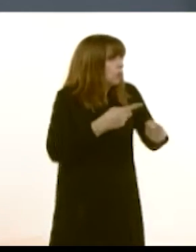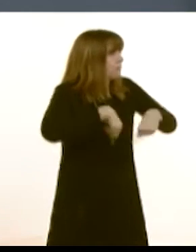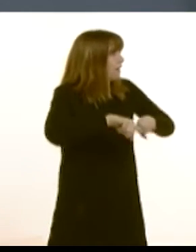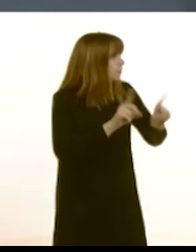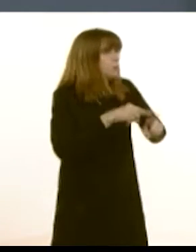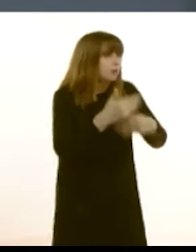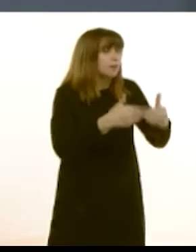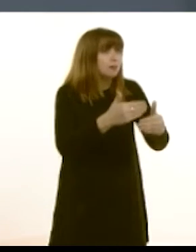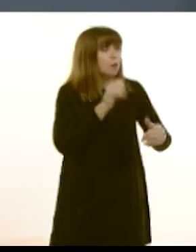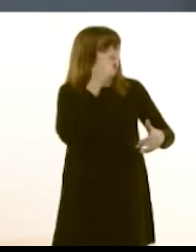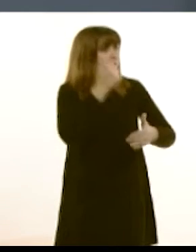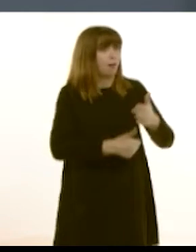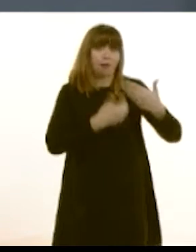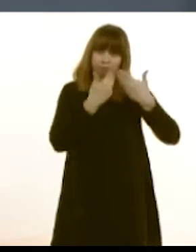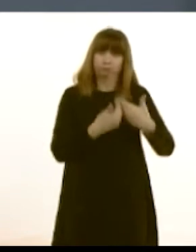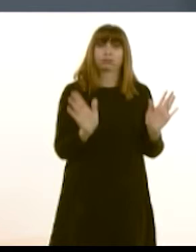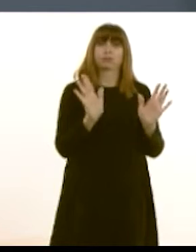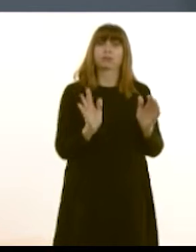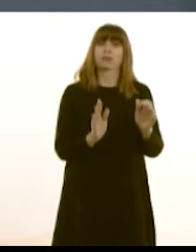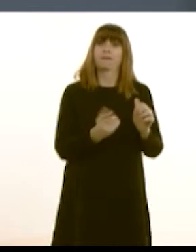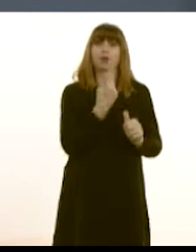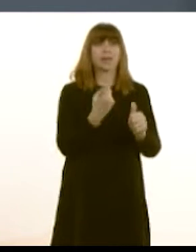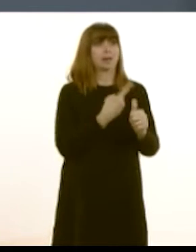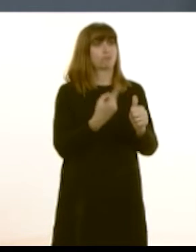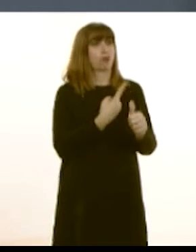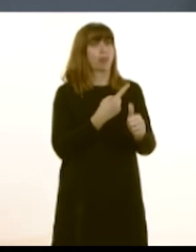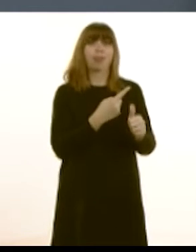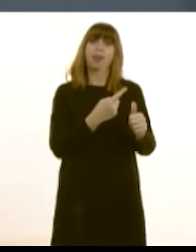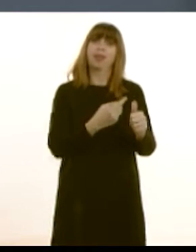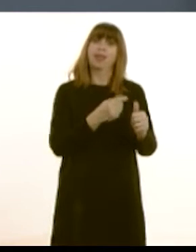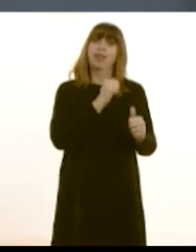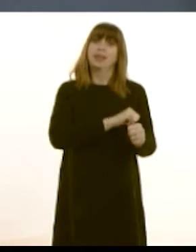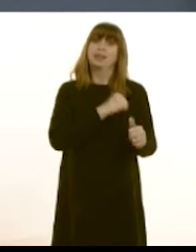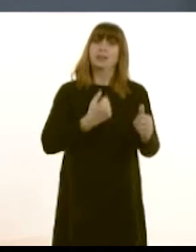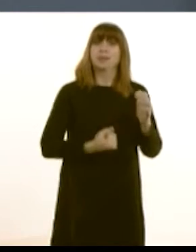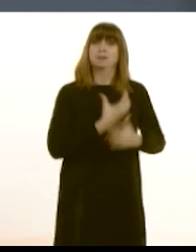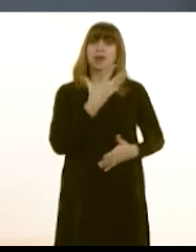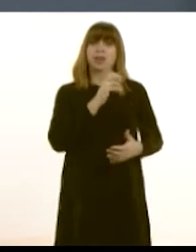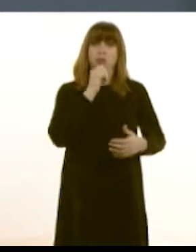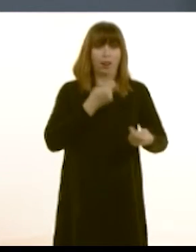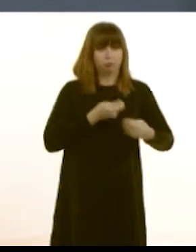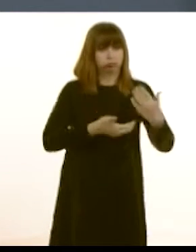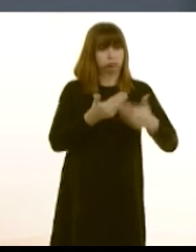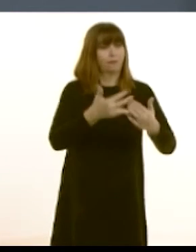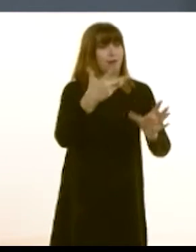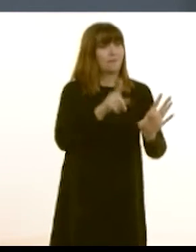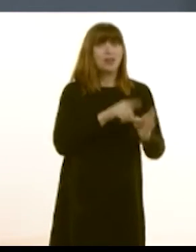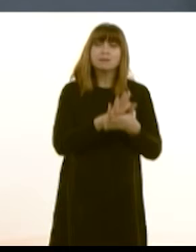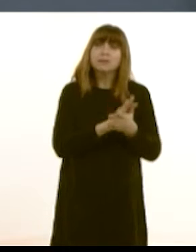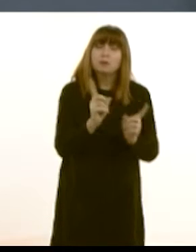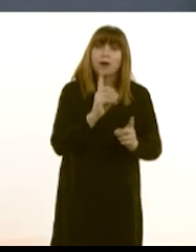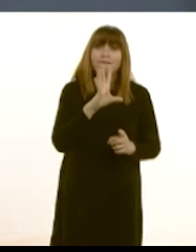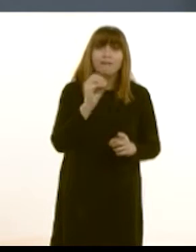Going live on 1 April, Neath Inspired will run for five years and result in £500,000